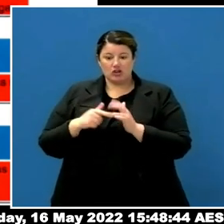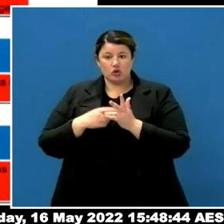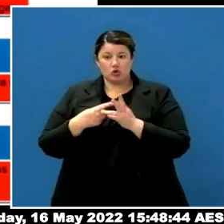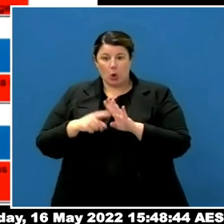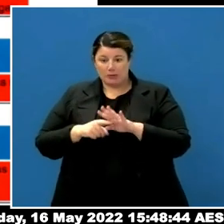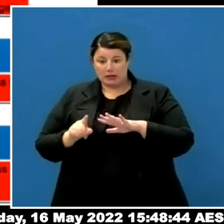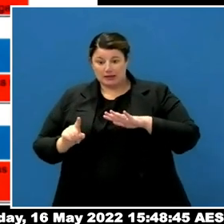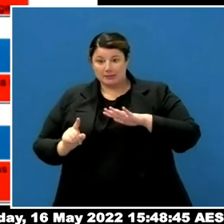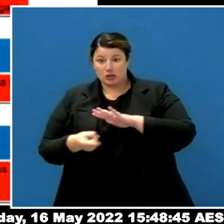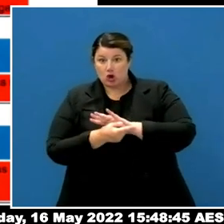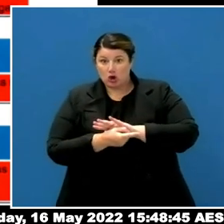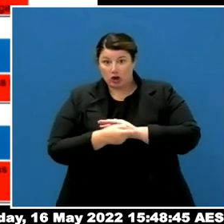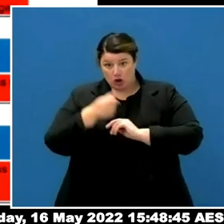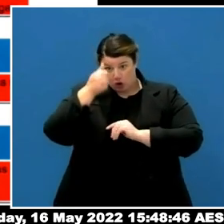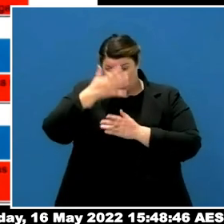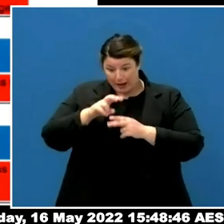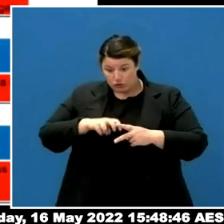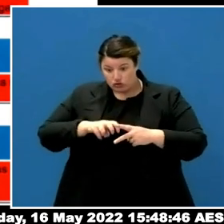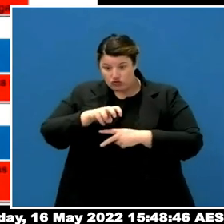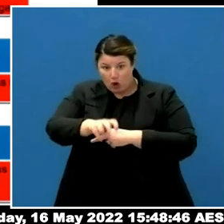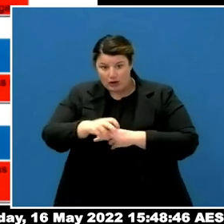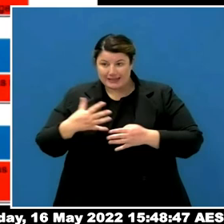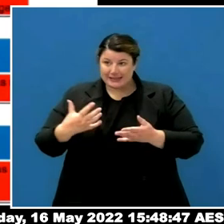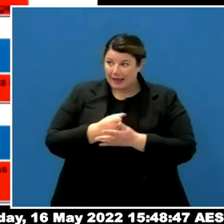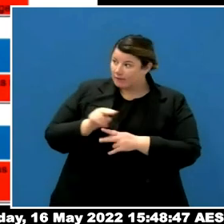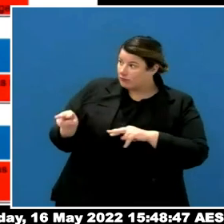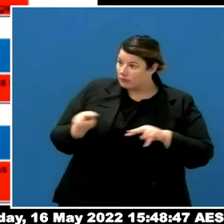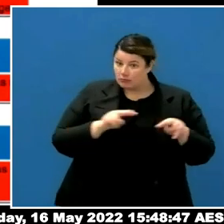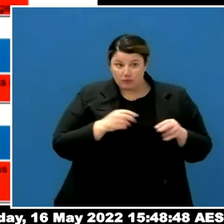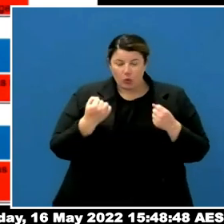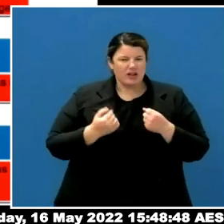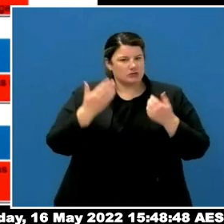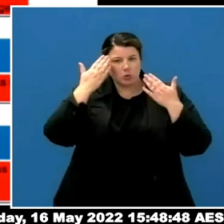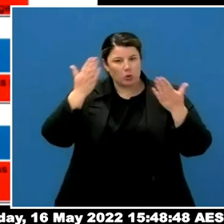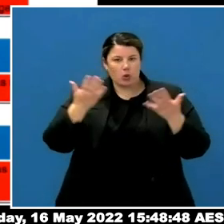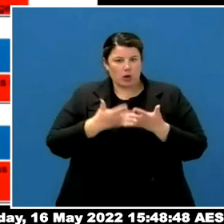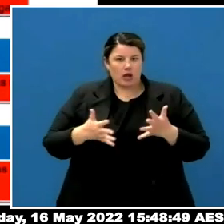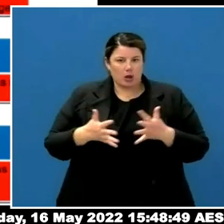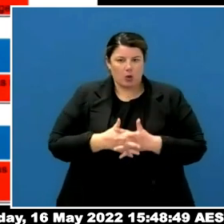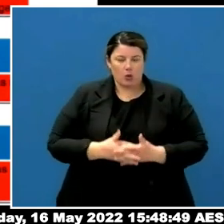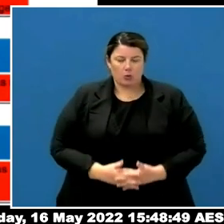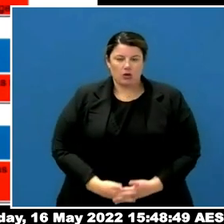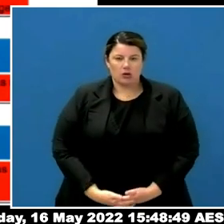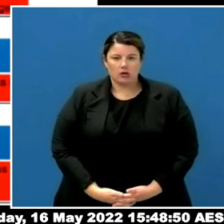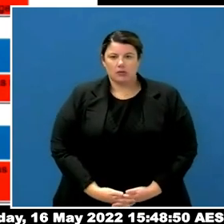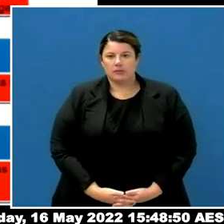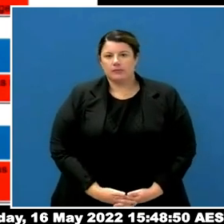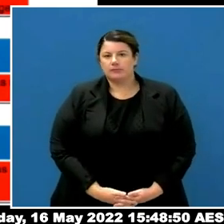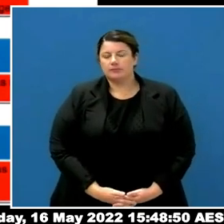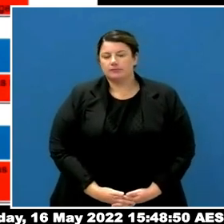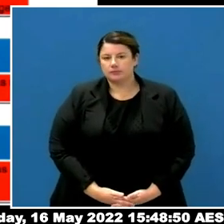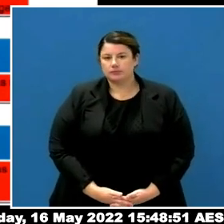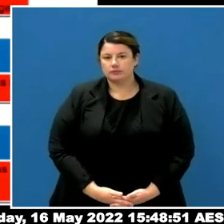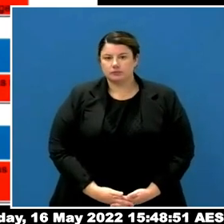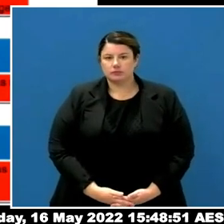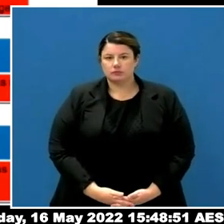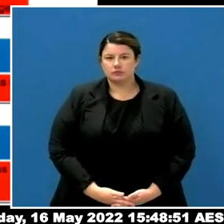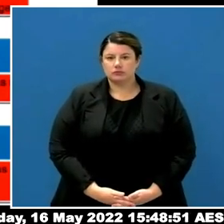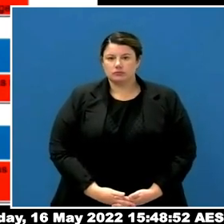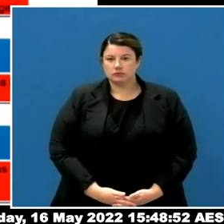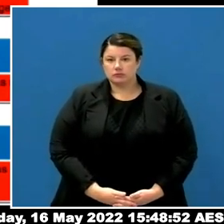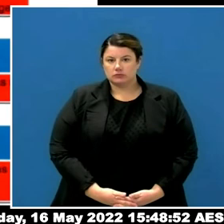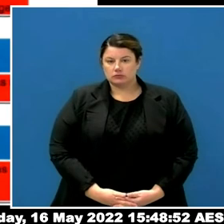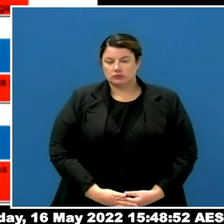Yes. MR FOGARTY: At this time, was there - it says management strategy.